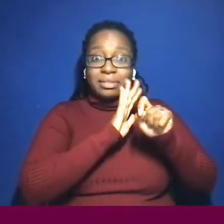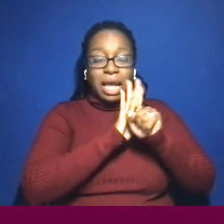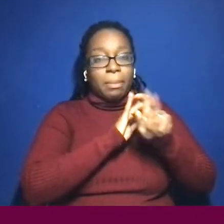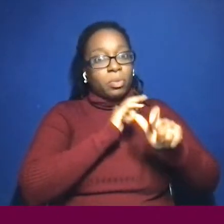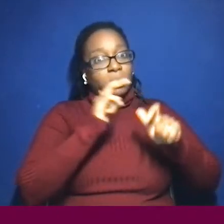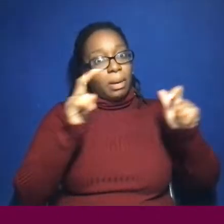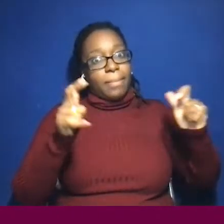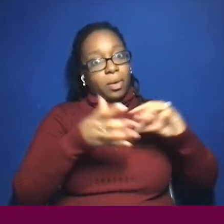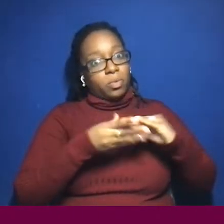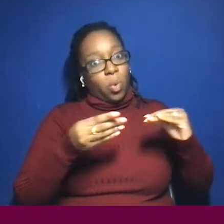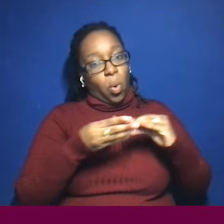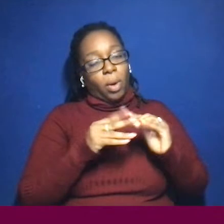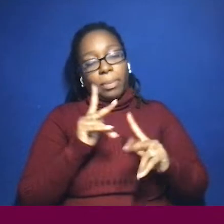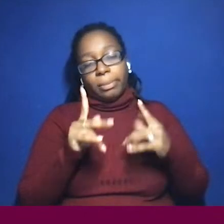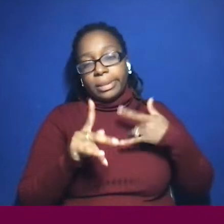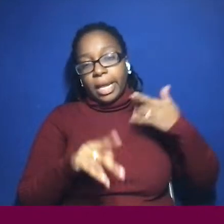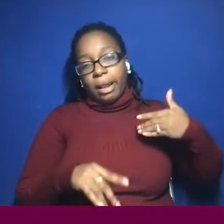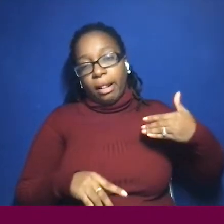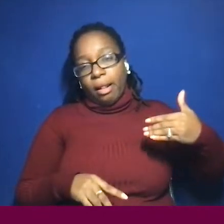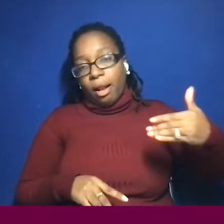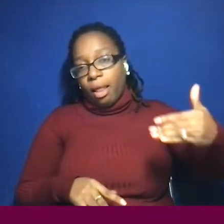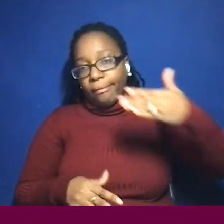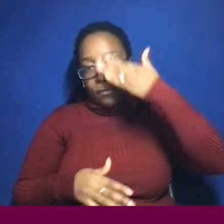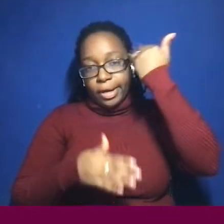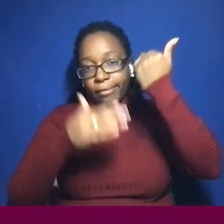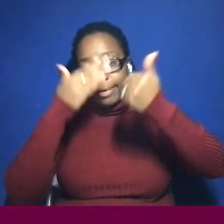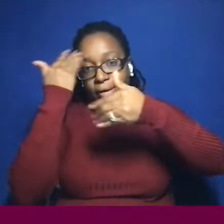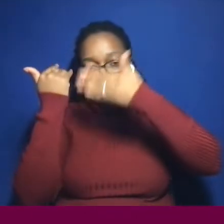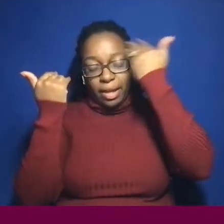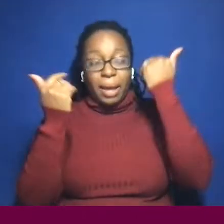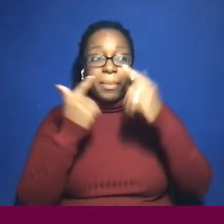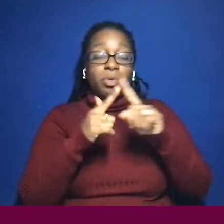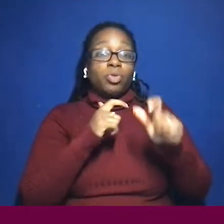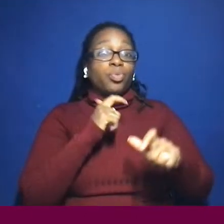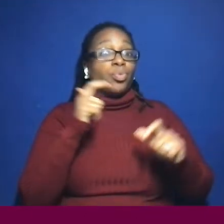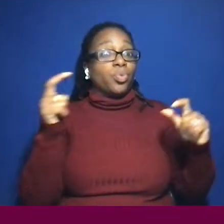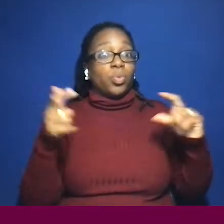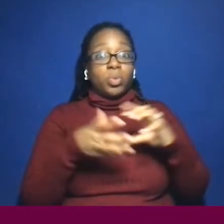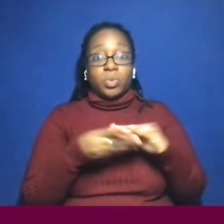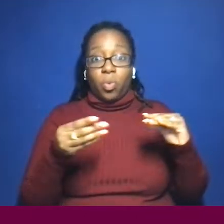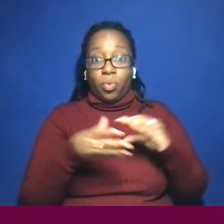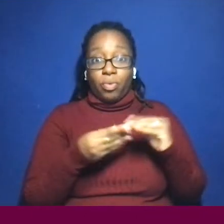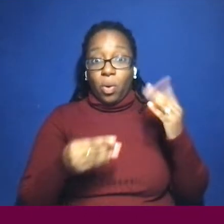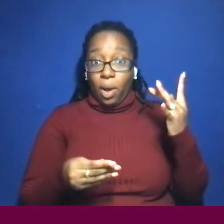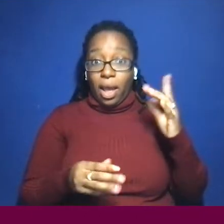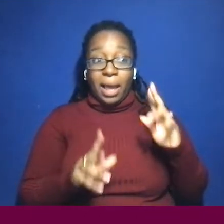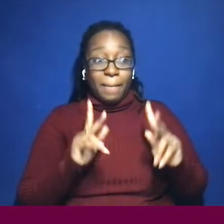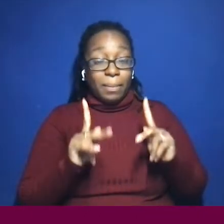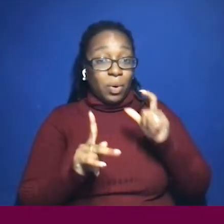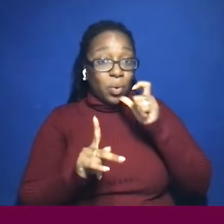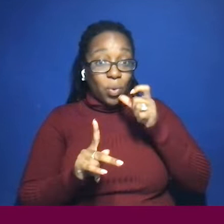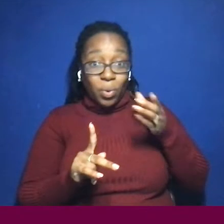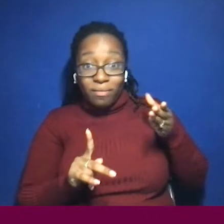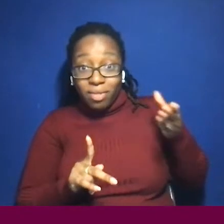it was just a big news story because people who worked at that hospital immediately reported that